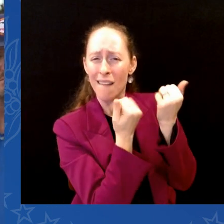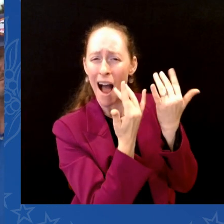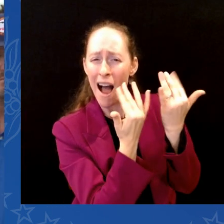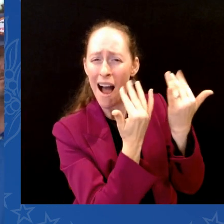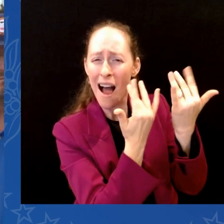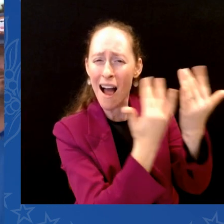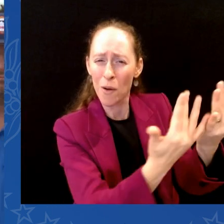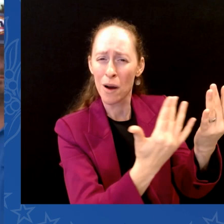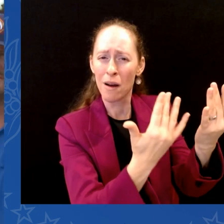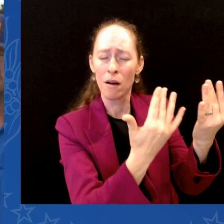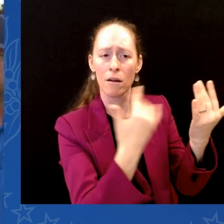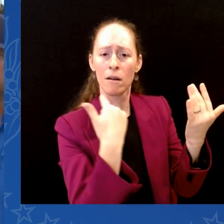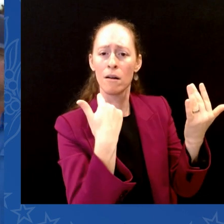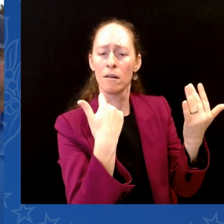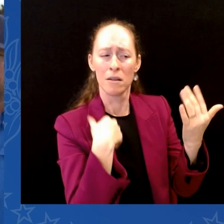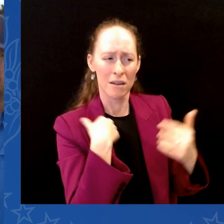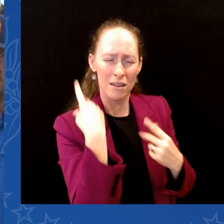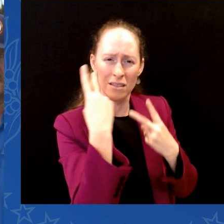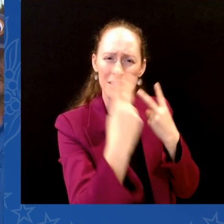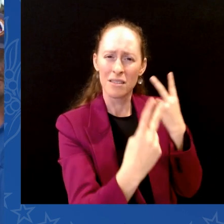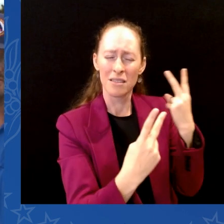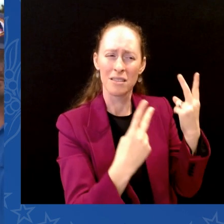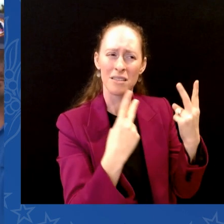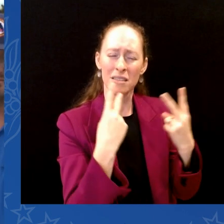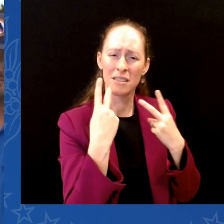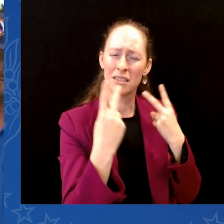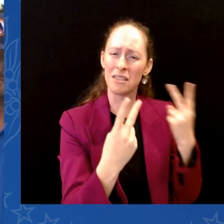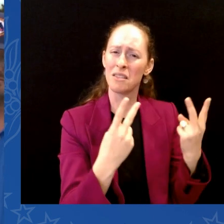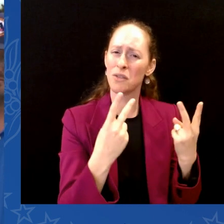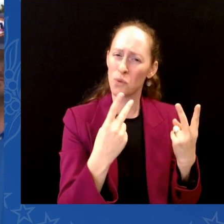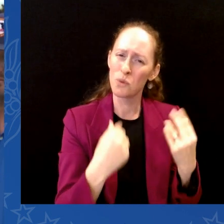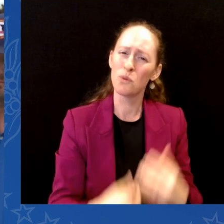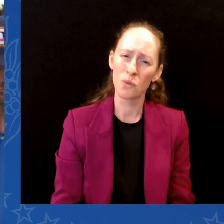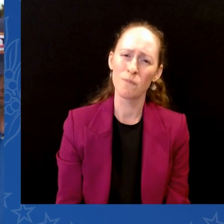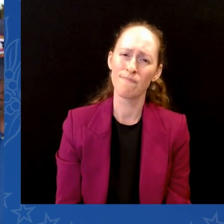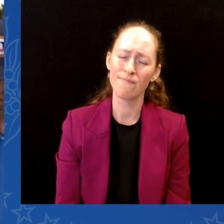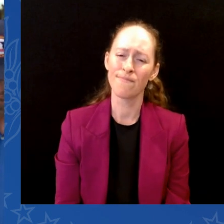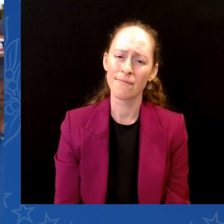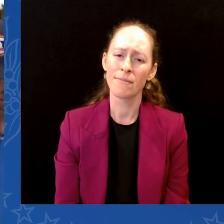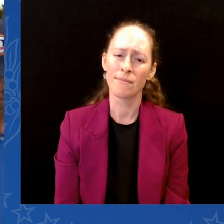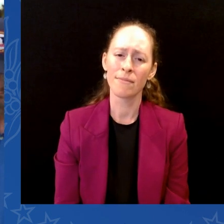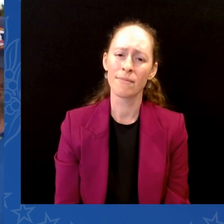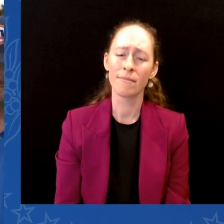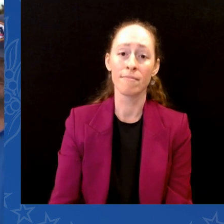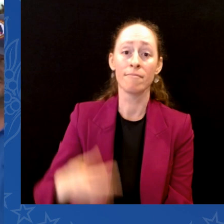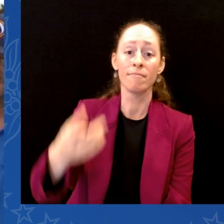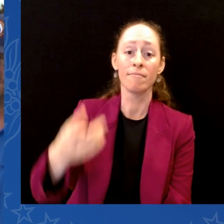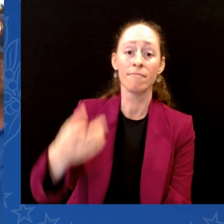than the entire state of New Jersey, the -- as much room as that takes up.